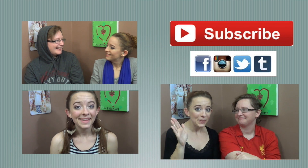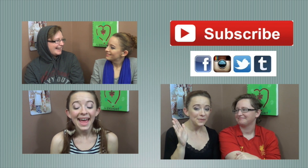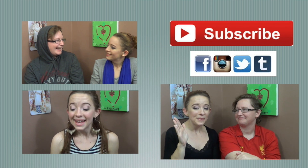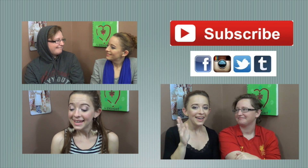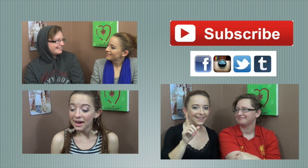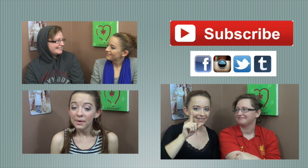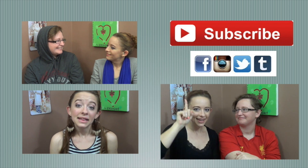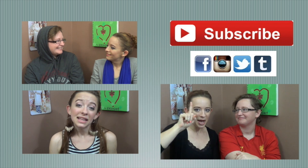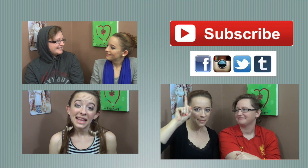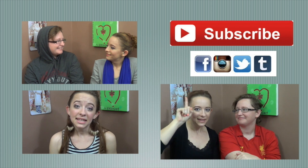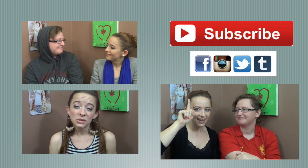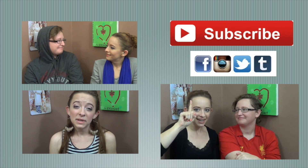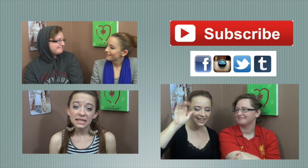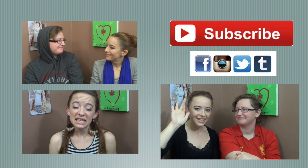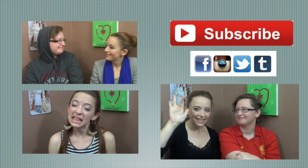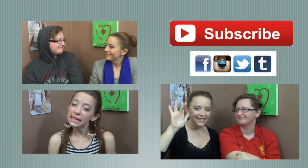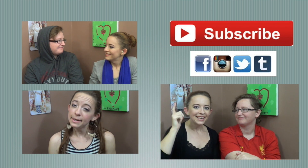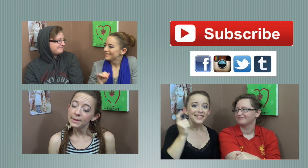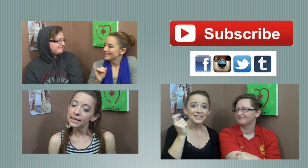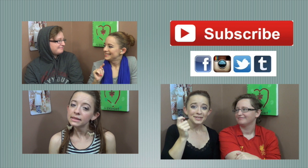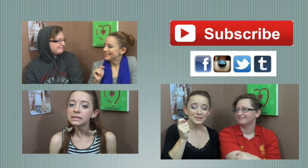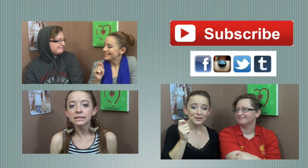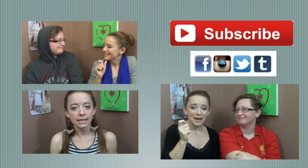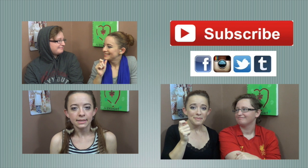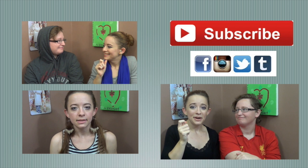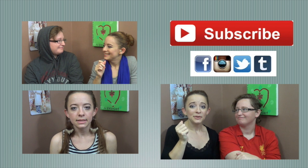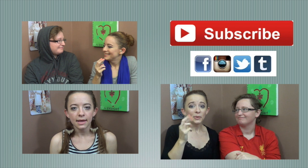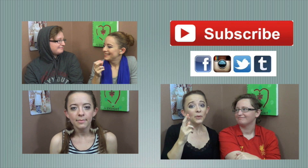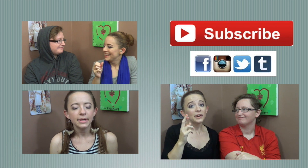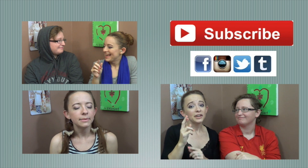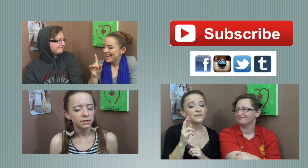and go away up there click on the SUBSCRIBE button or